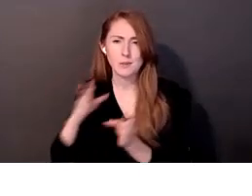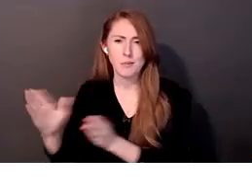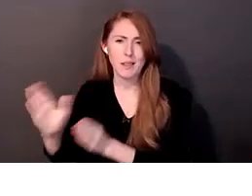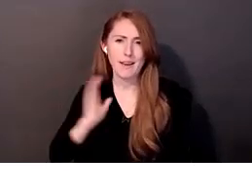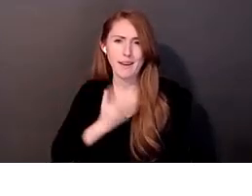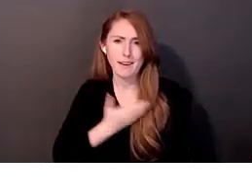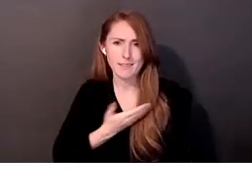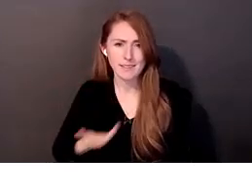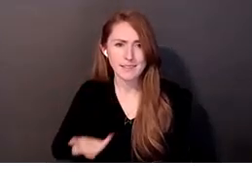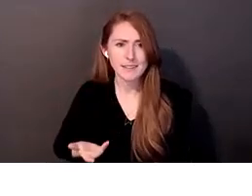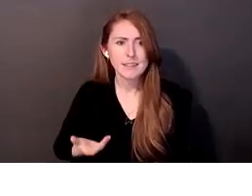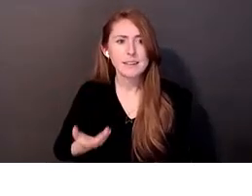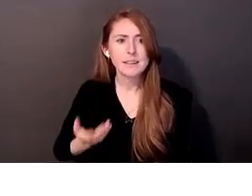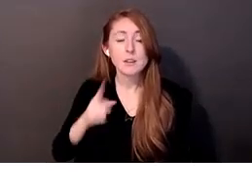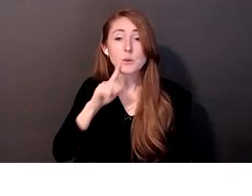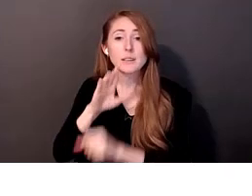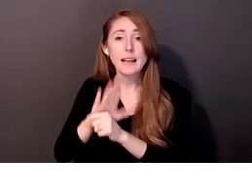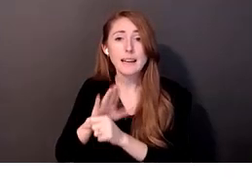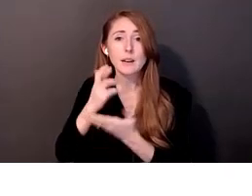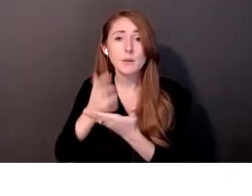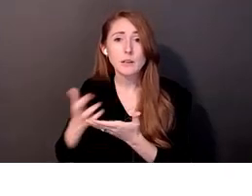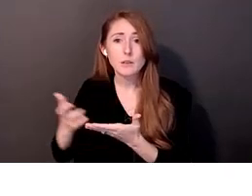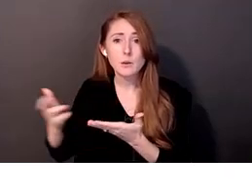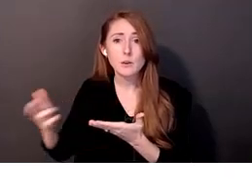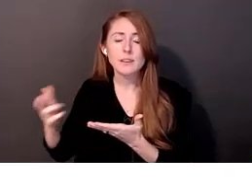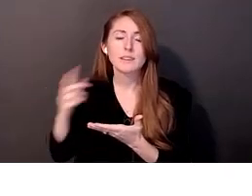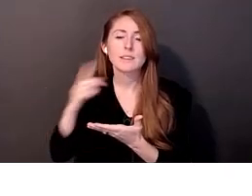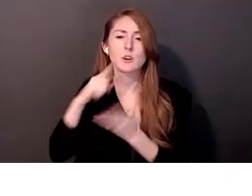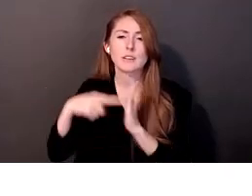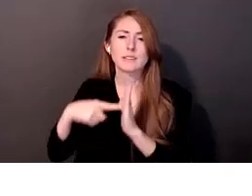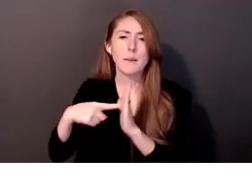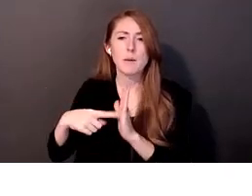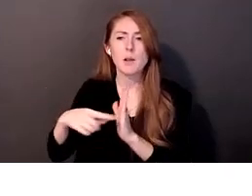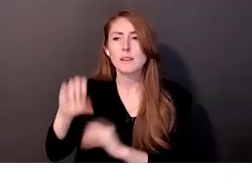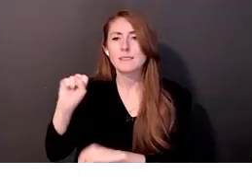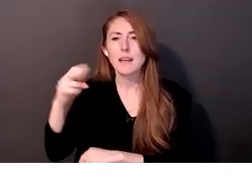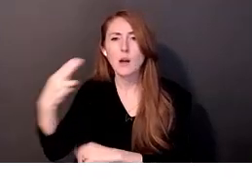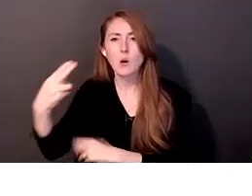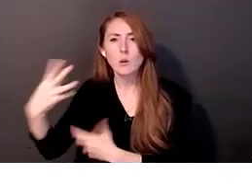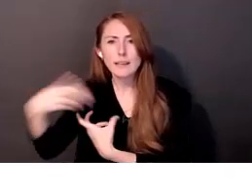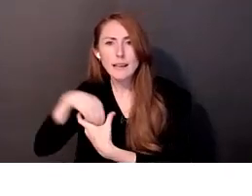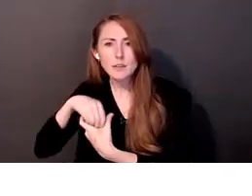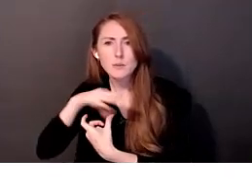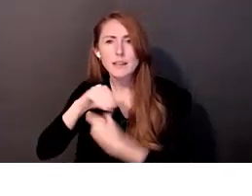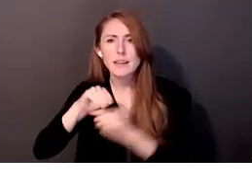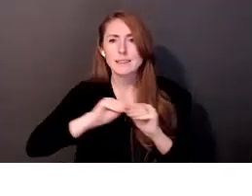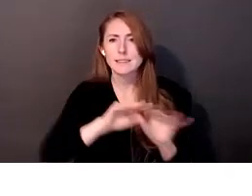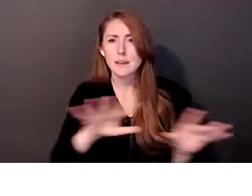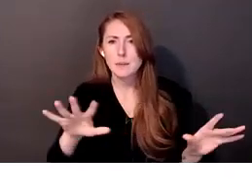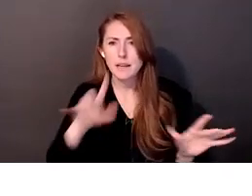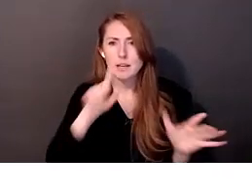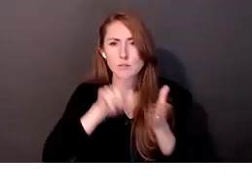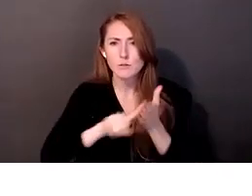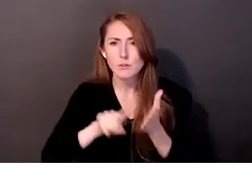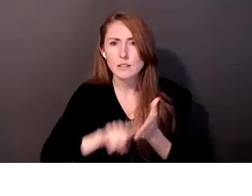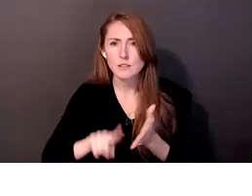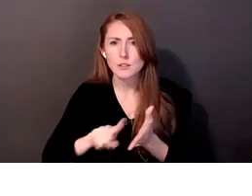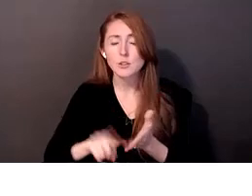activities, such as stakeholder engagement as well as dissemination of research through easy-to-use communication outputs